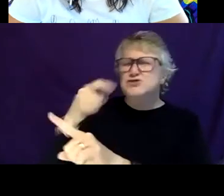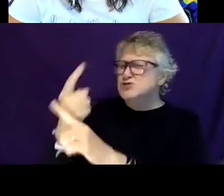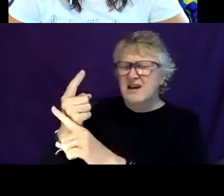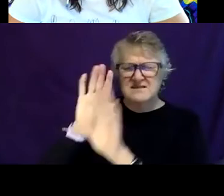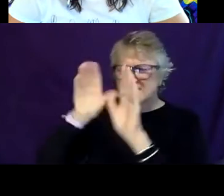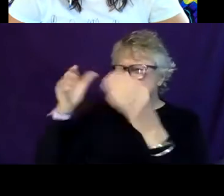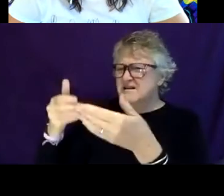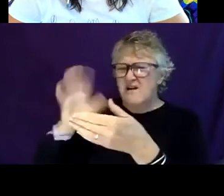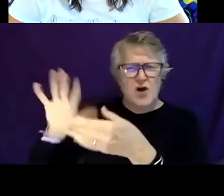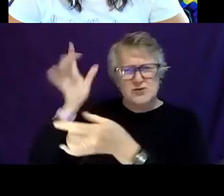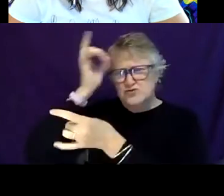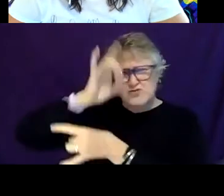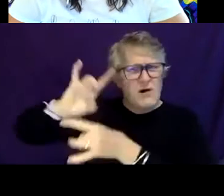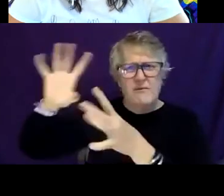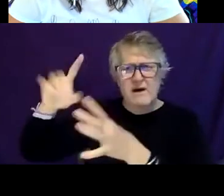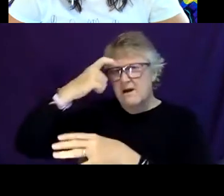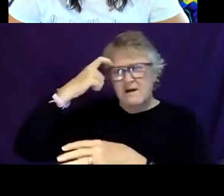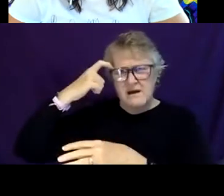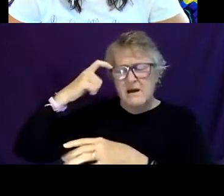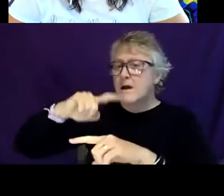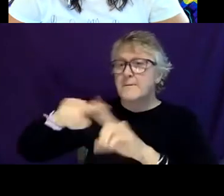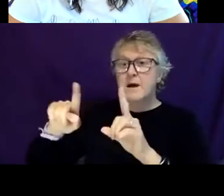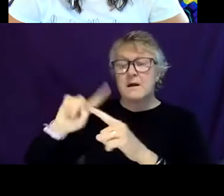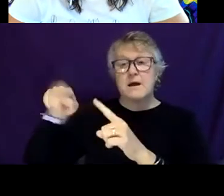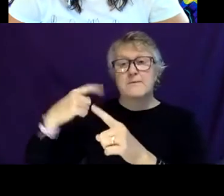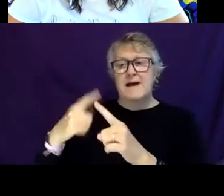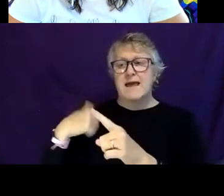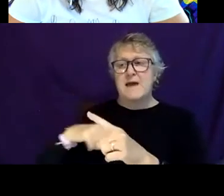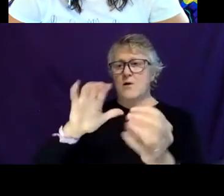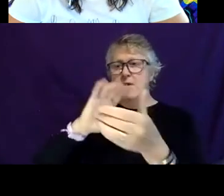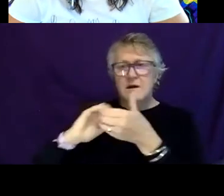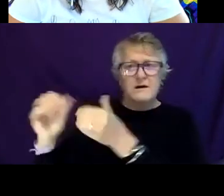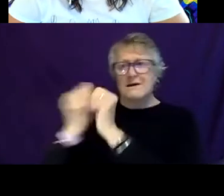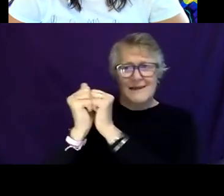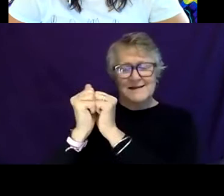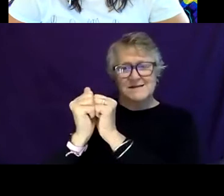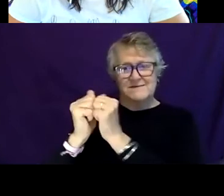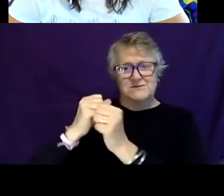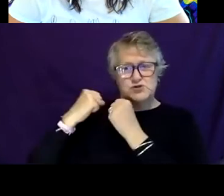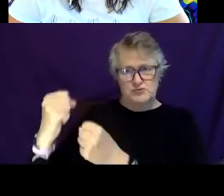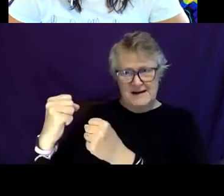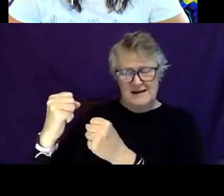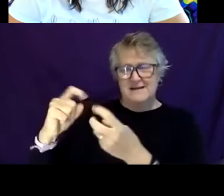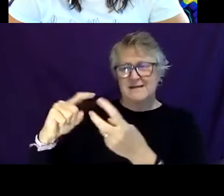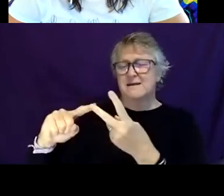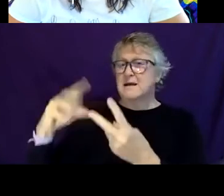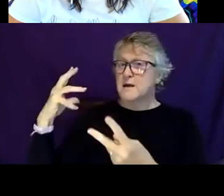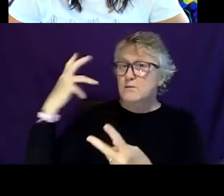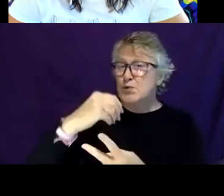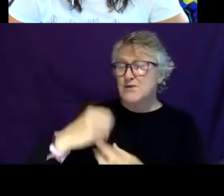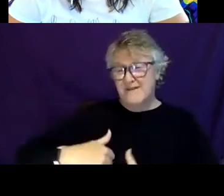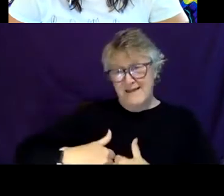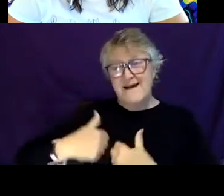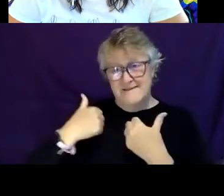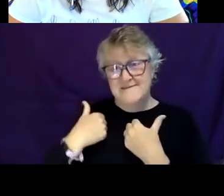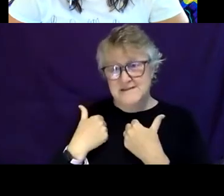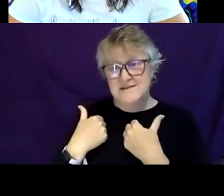but in our wisdom, and our collective strength, and and beautiful lives.